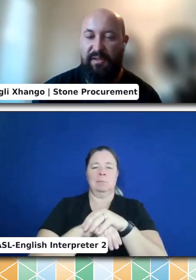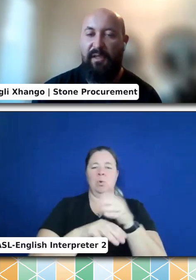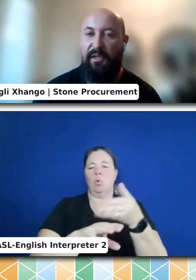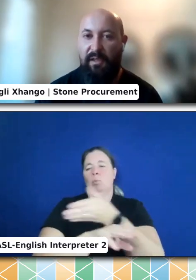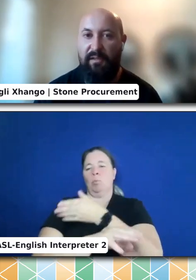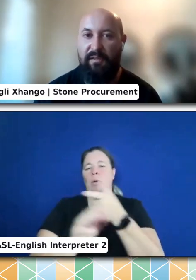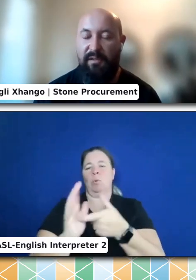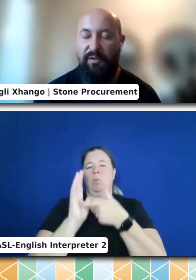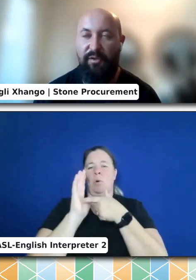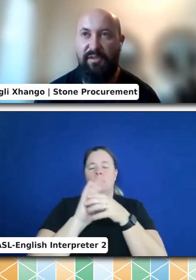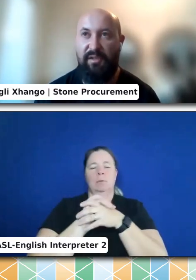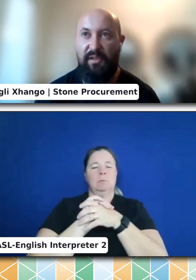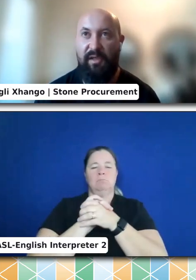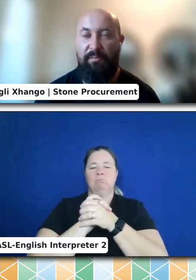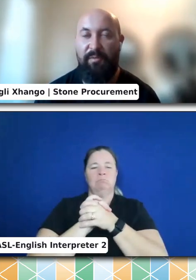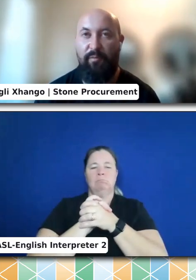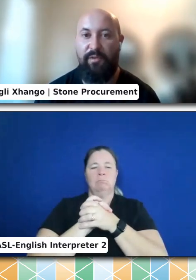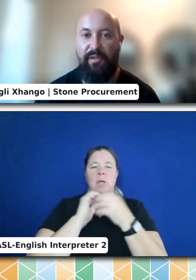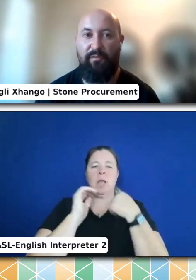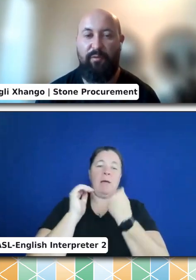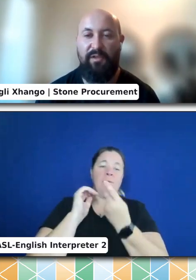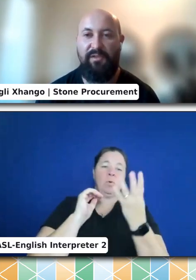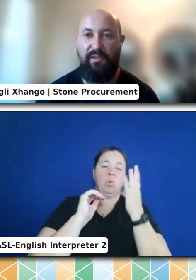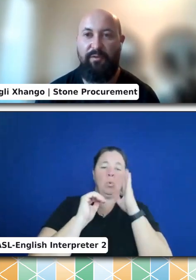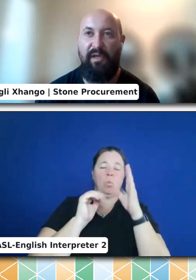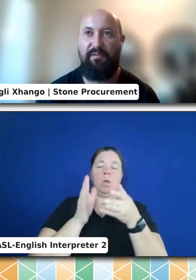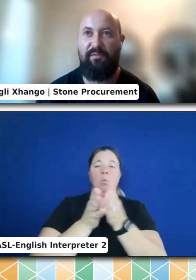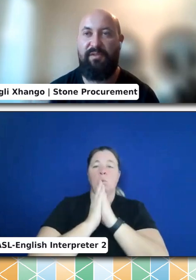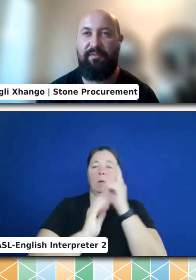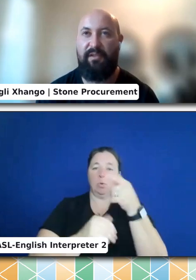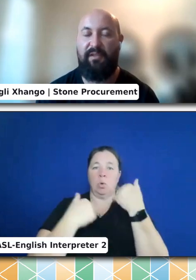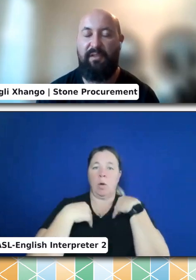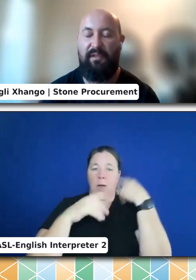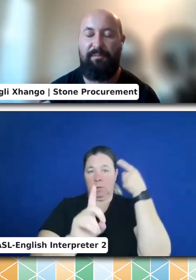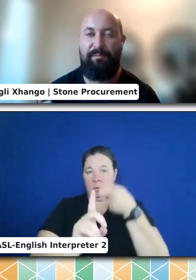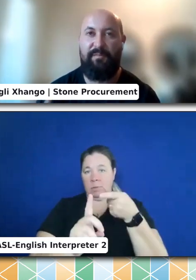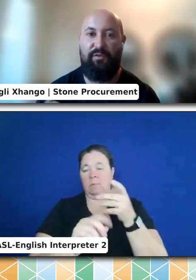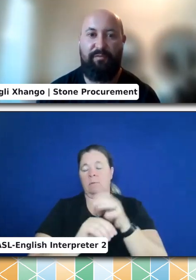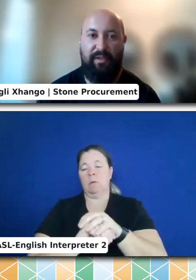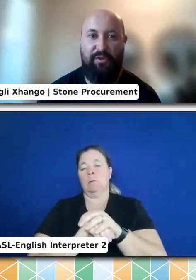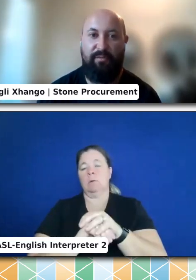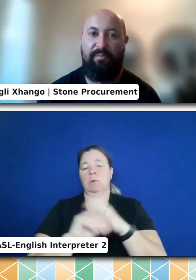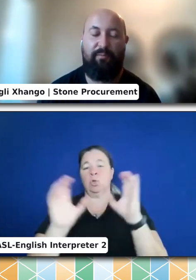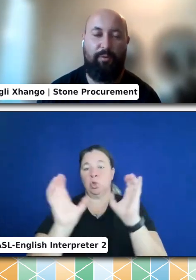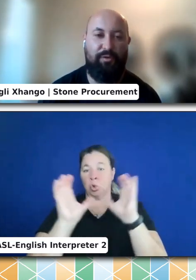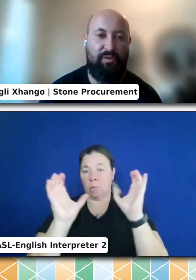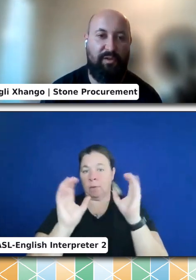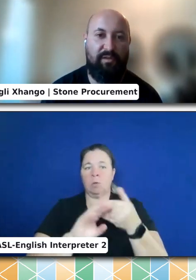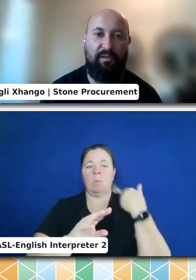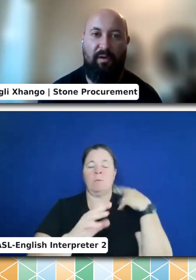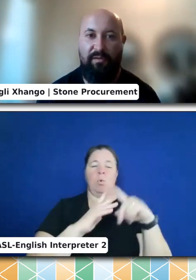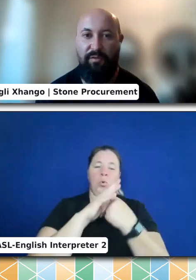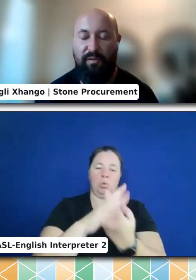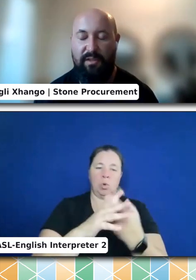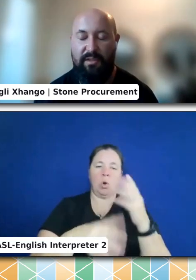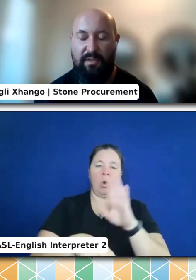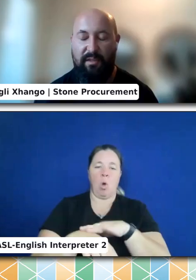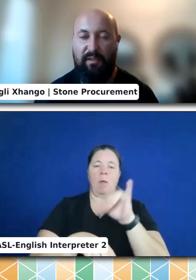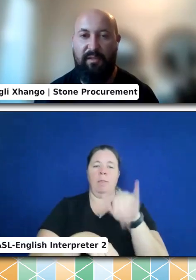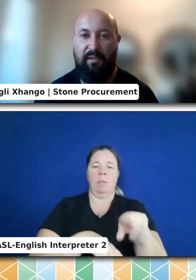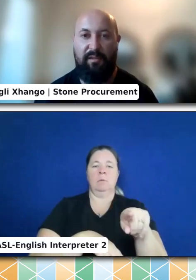Uh, there is a couple where they will request that you have a specific, um, certification before you start onto the.